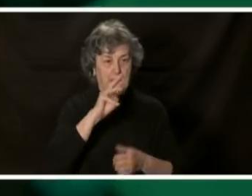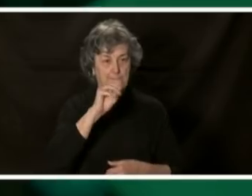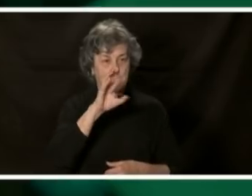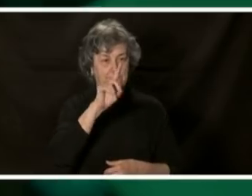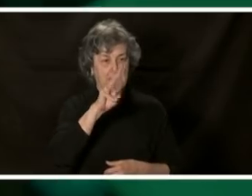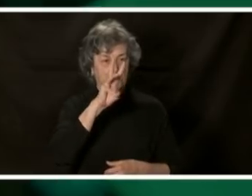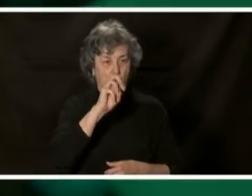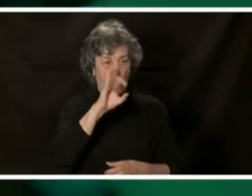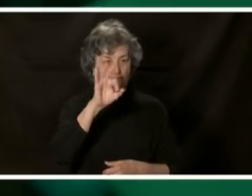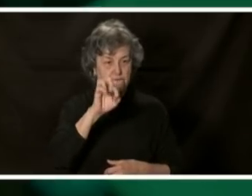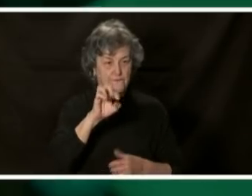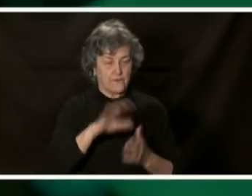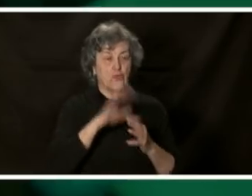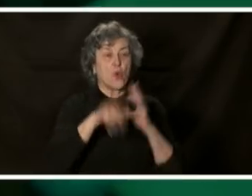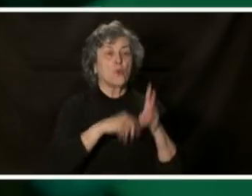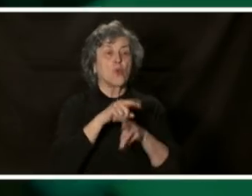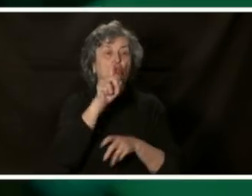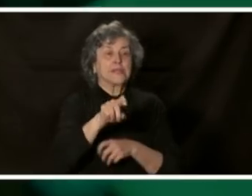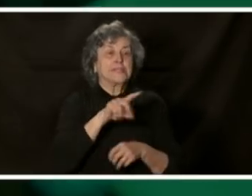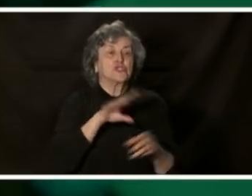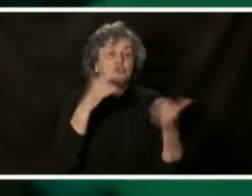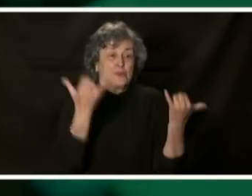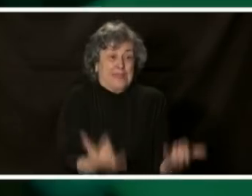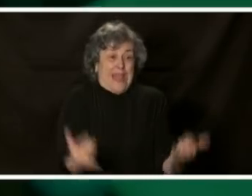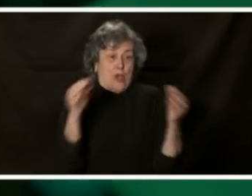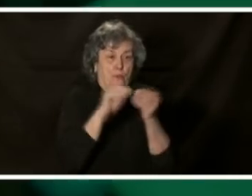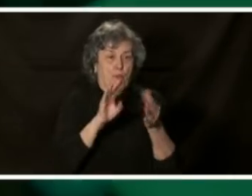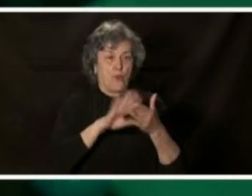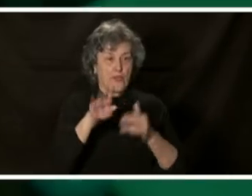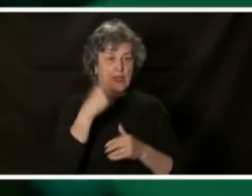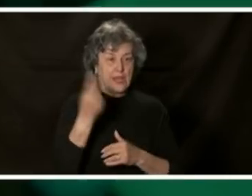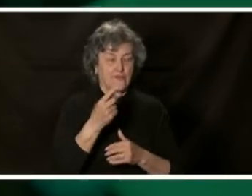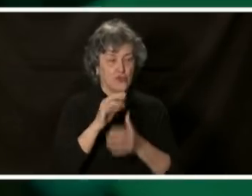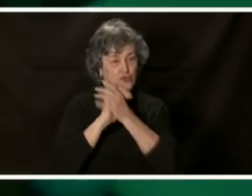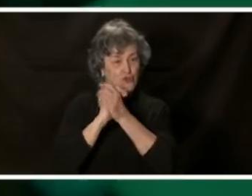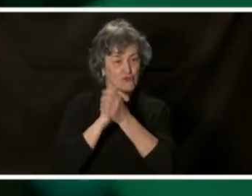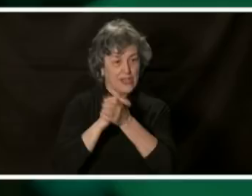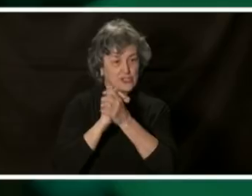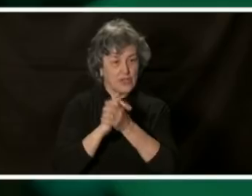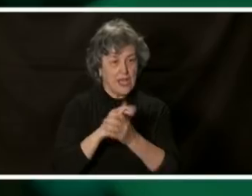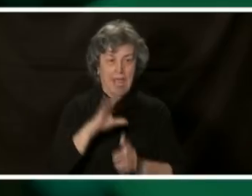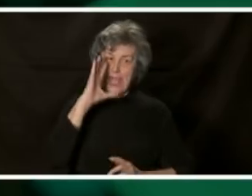THE WORLD NEEDS YOU NOW MORE THAN EVER. CONGRATULATIONS, AND GO BLAZERS.